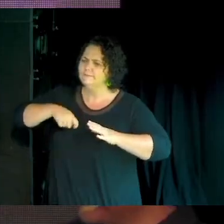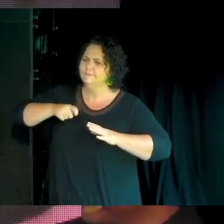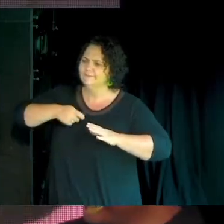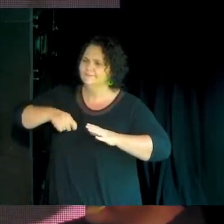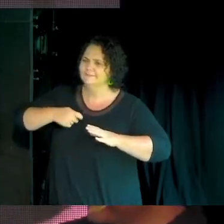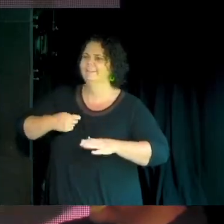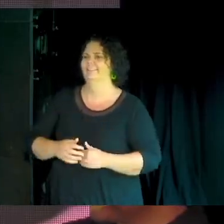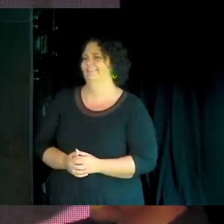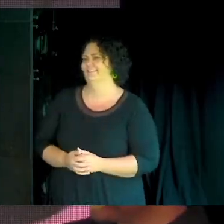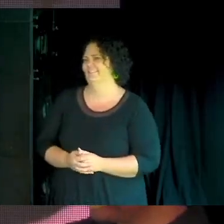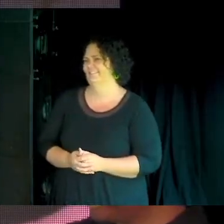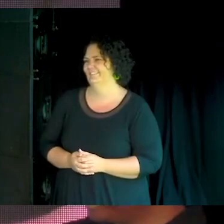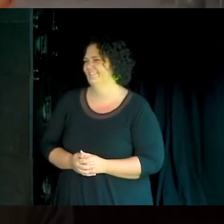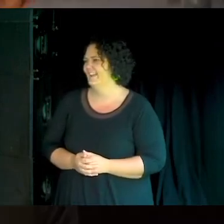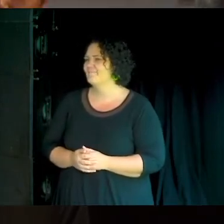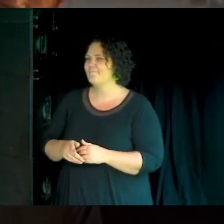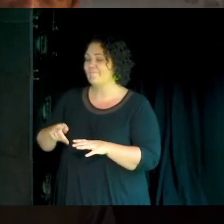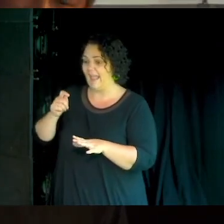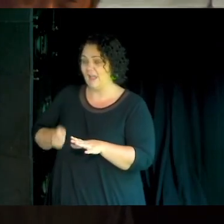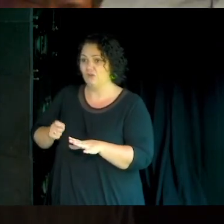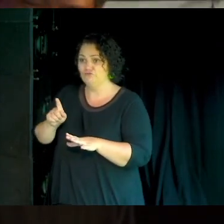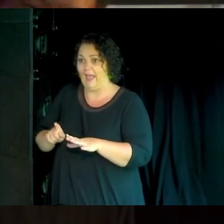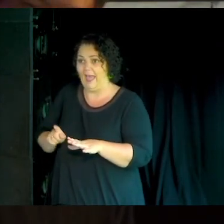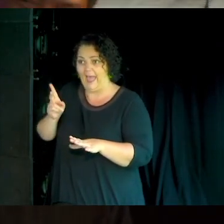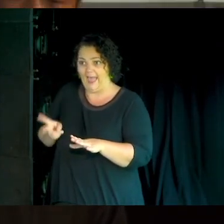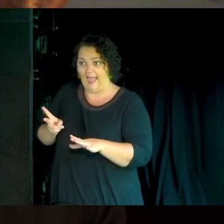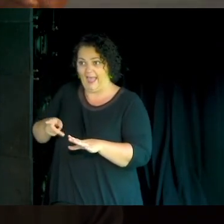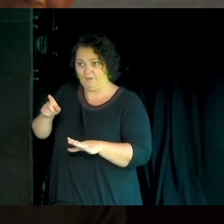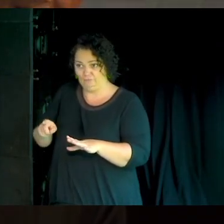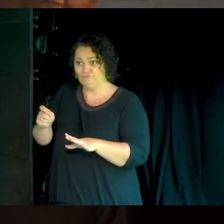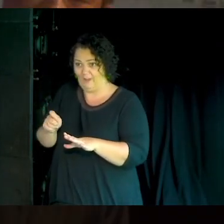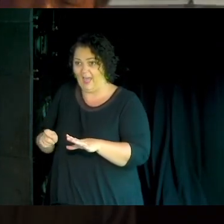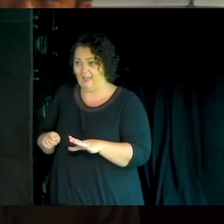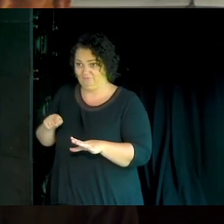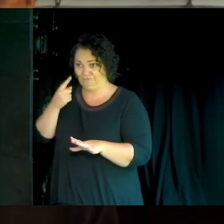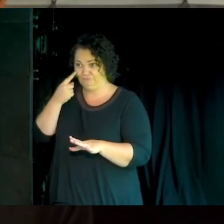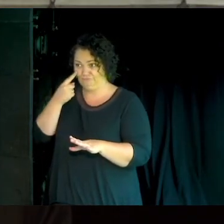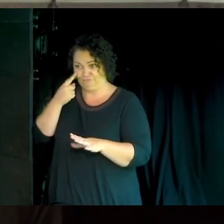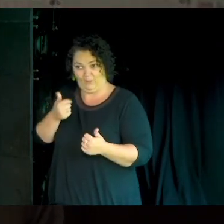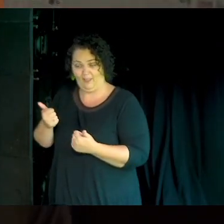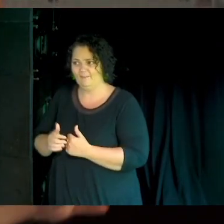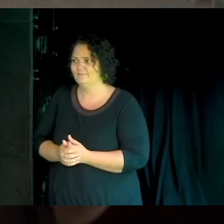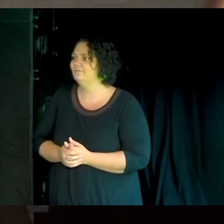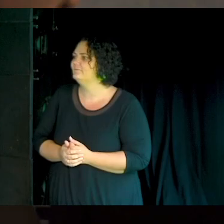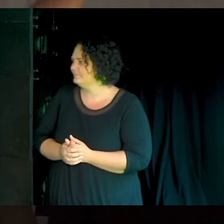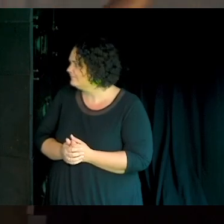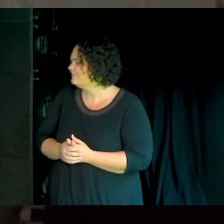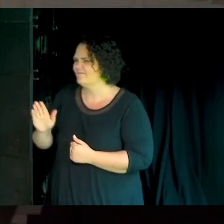so crack it like I'll show you the second time crack it again oh man how once you do that I want to see your kitchen it must be like splashed all over the wall